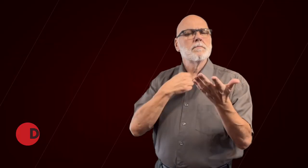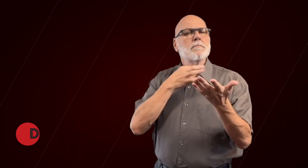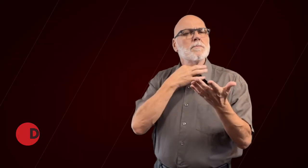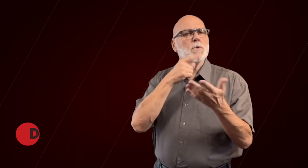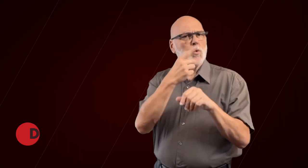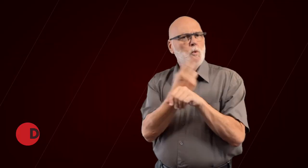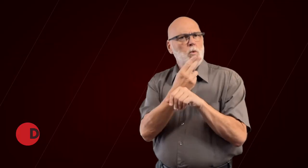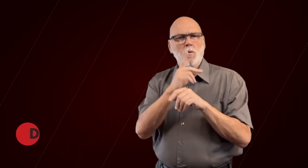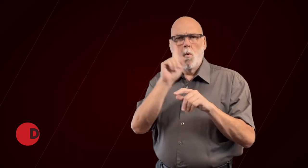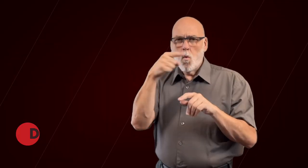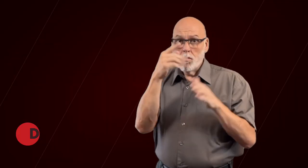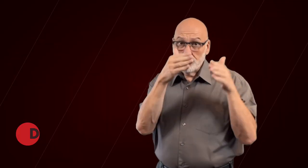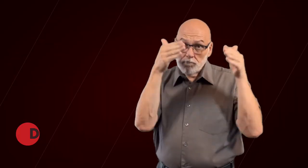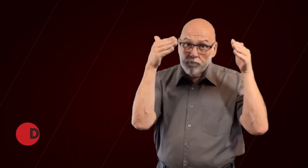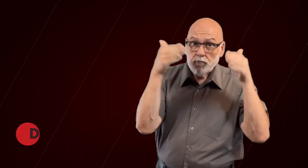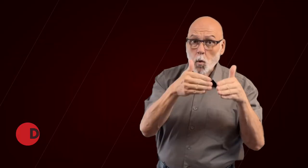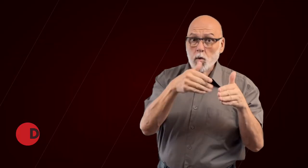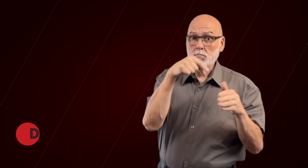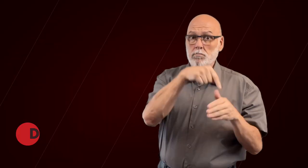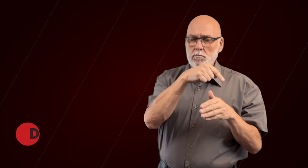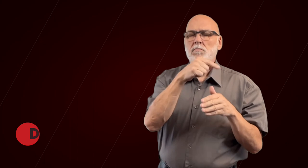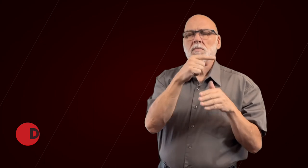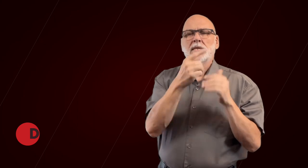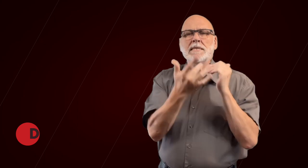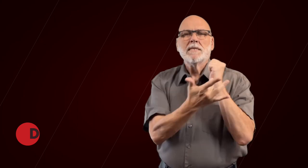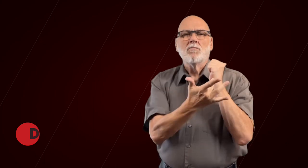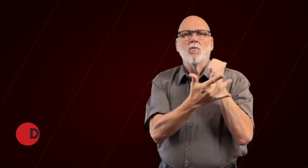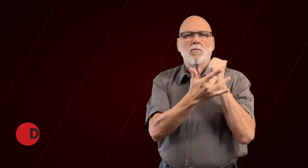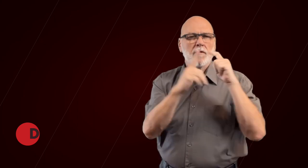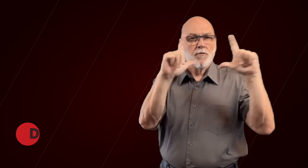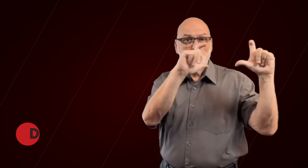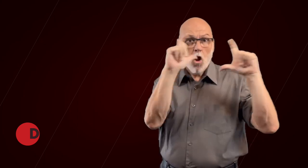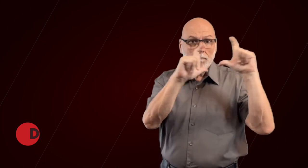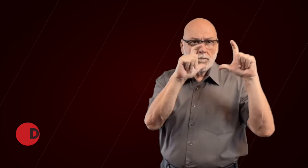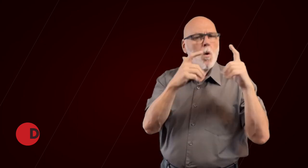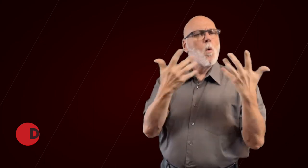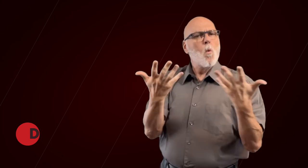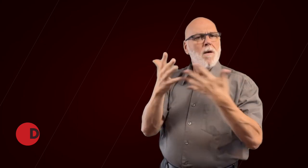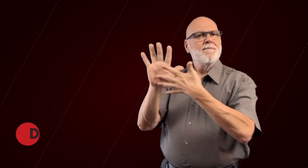[ANSELMO]: Do you guys use mainly digital photography